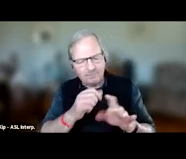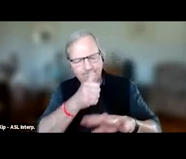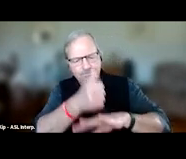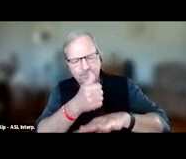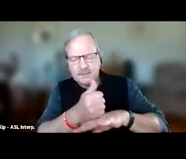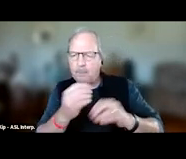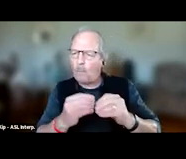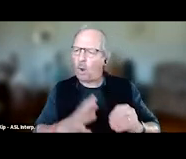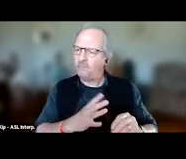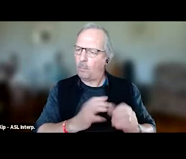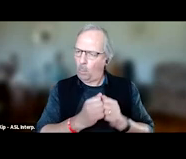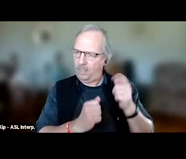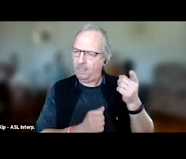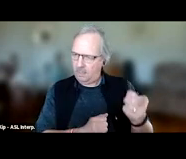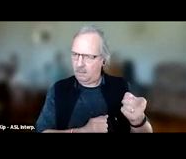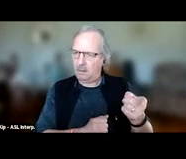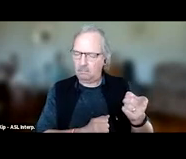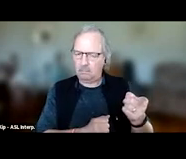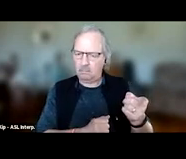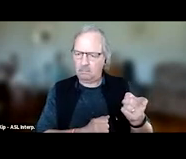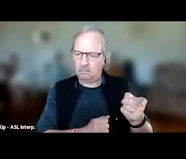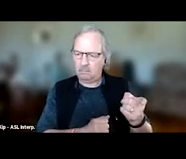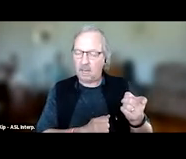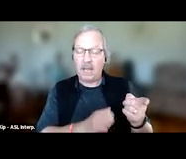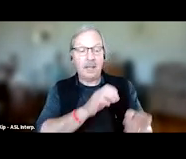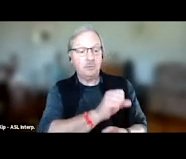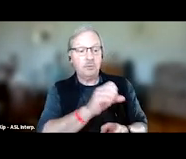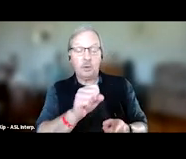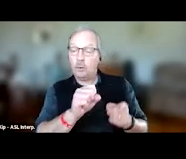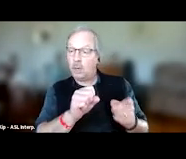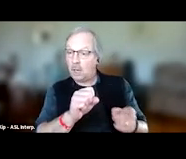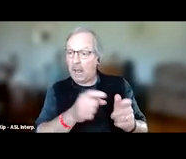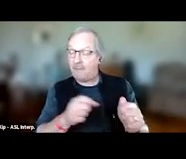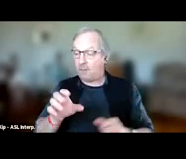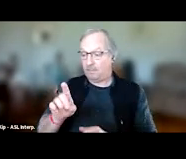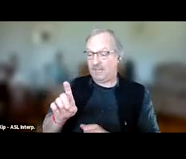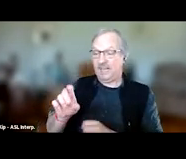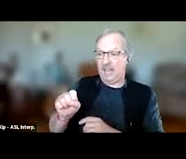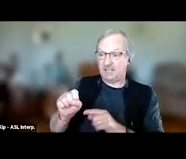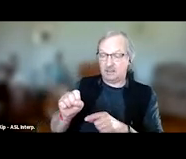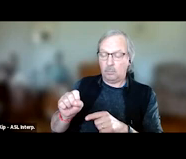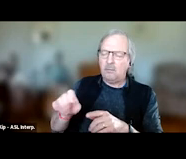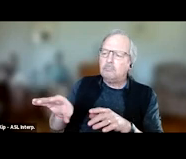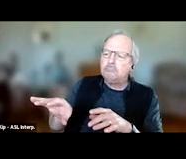with them and then hearing from social security and from DDS what they need. Because like Georgi said,